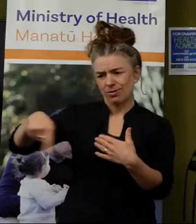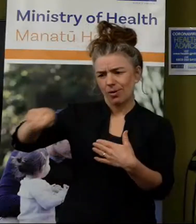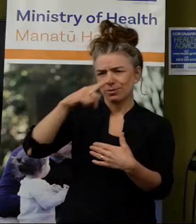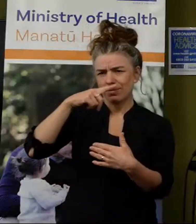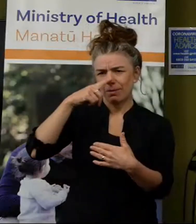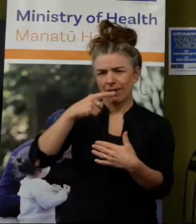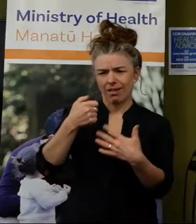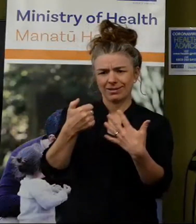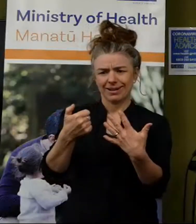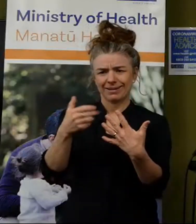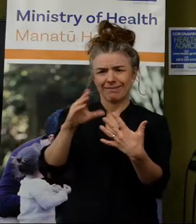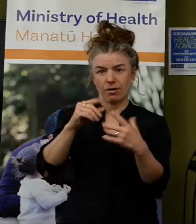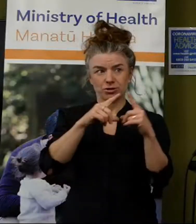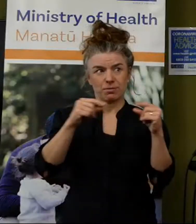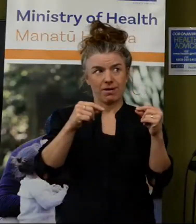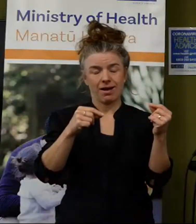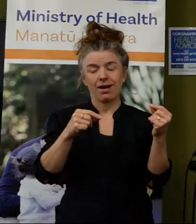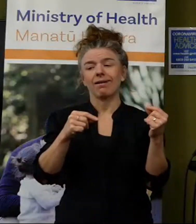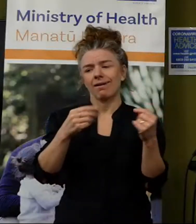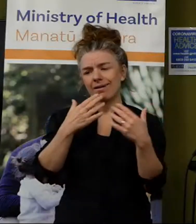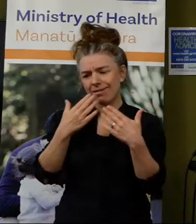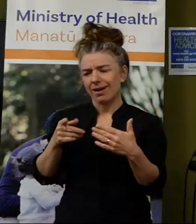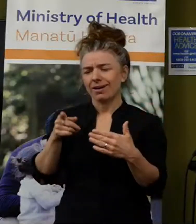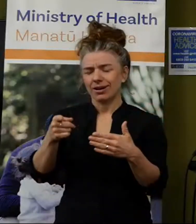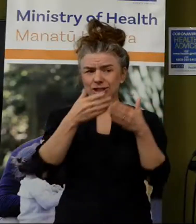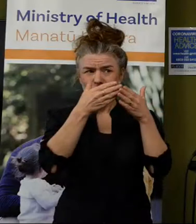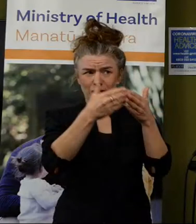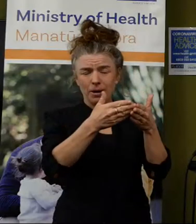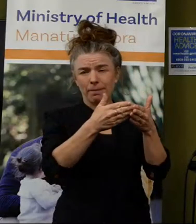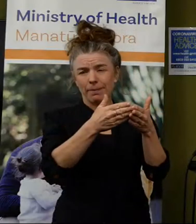to come off the ship where they've been in quarantine